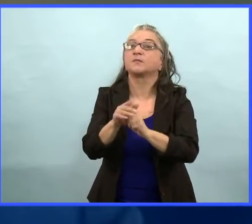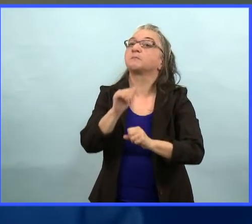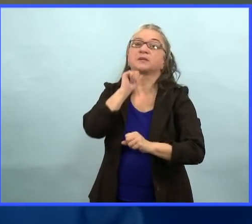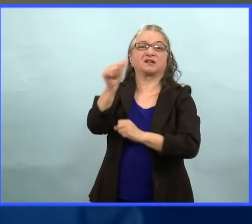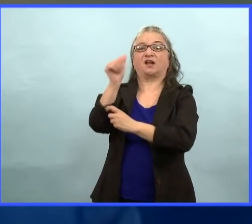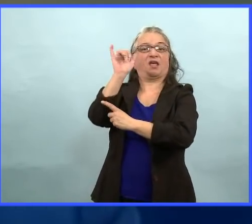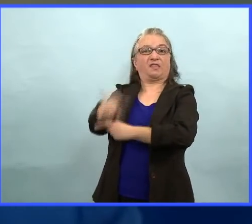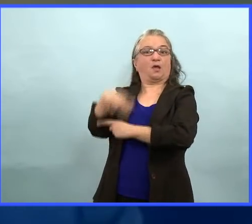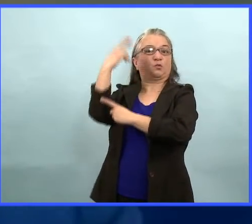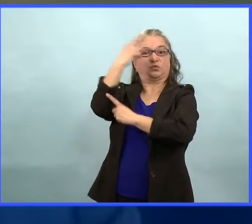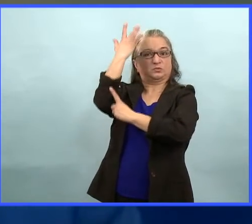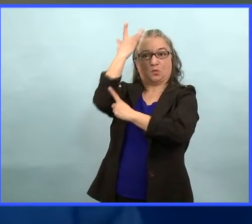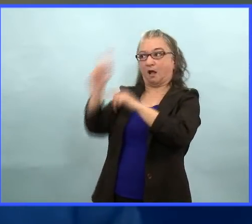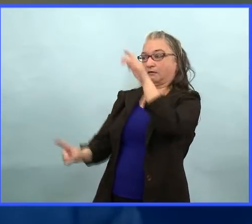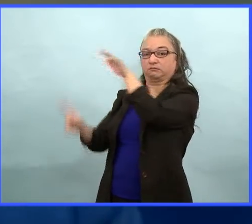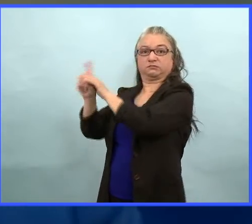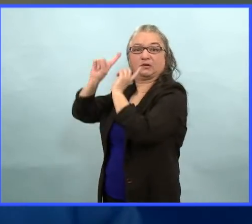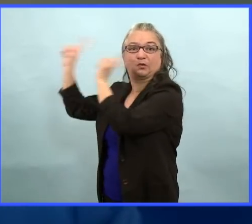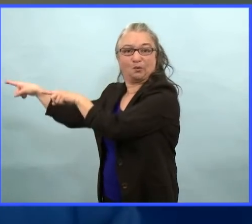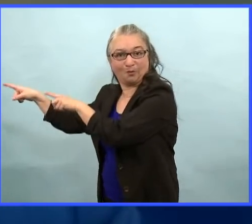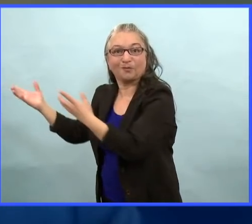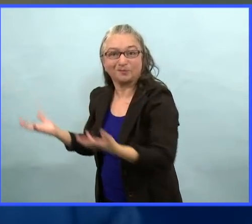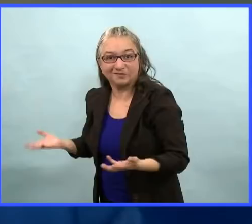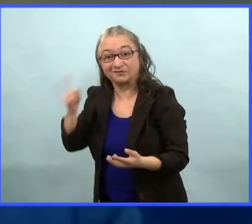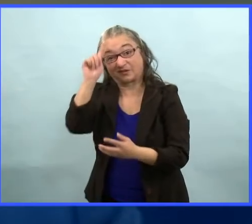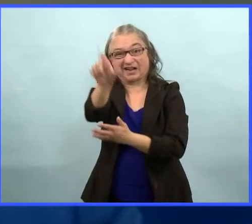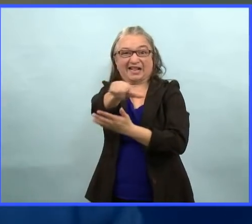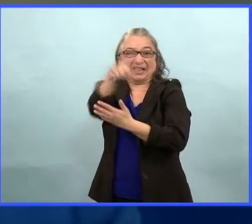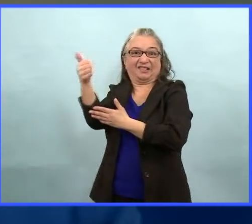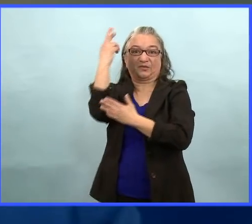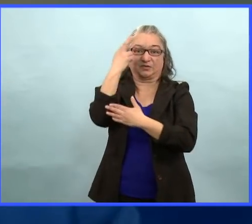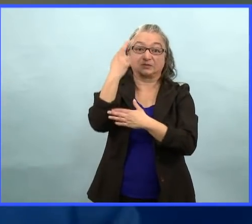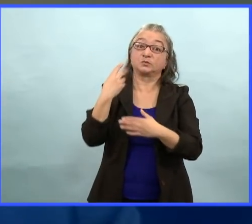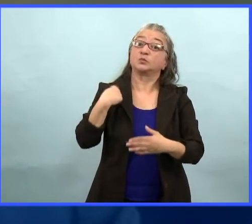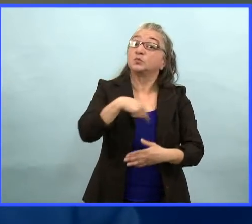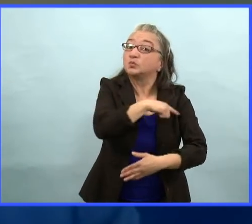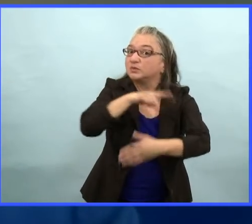the work has involved a manual review of medical charts of covert positive patients over